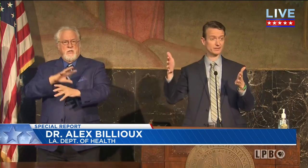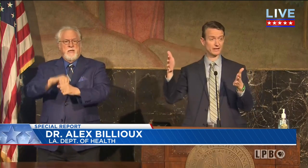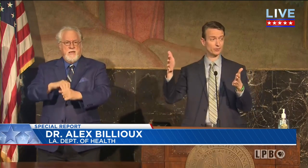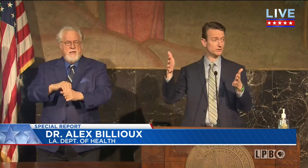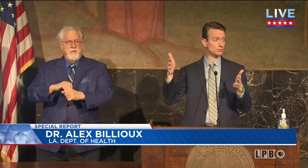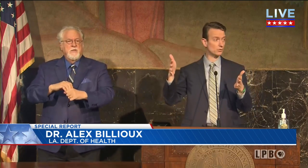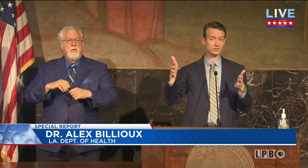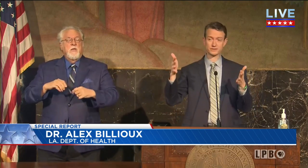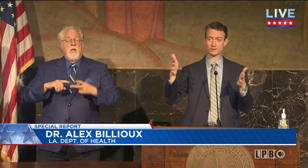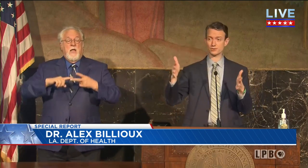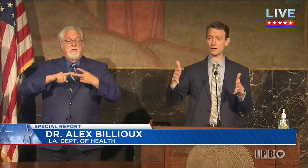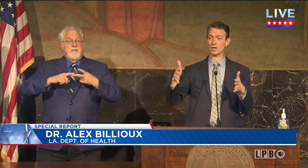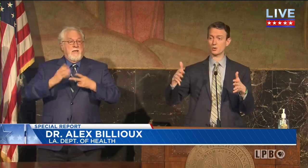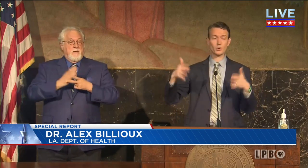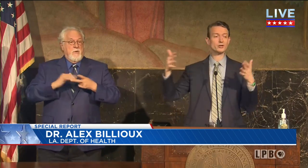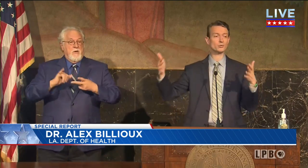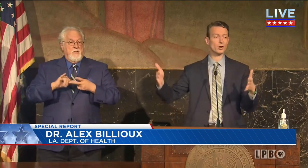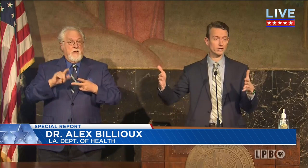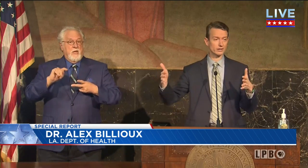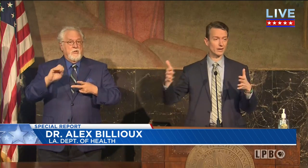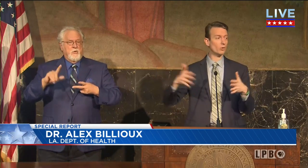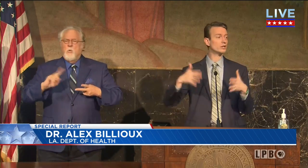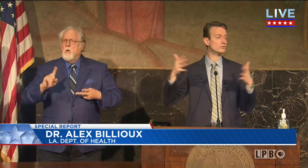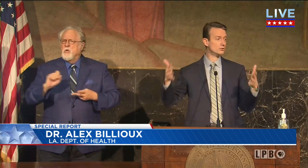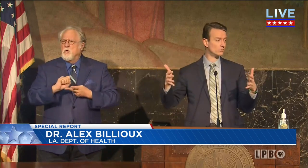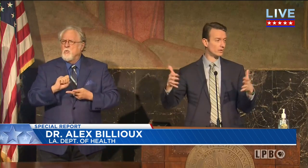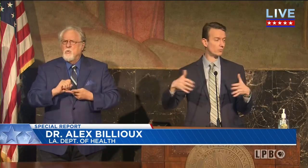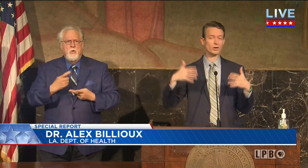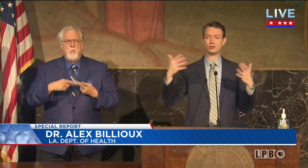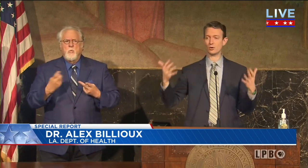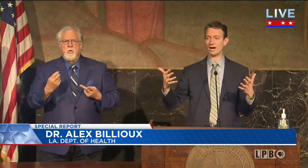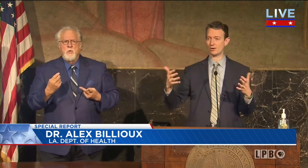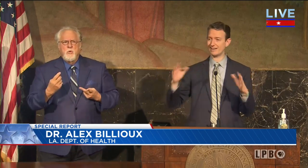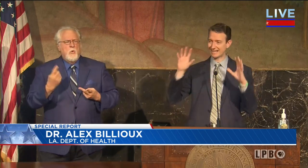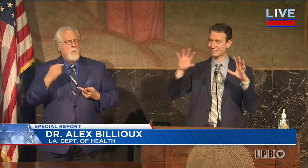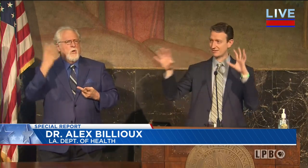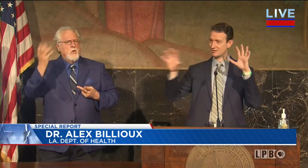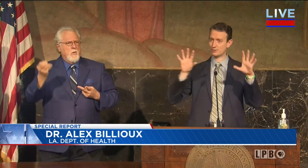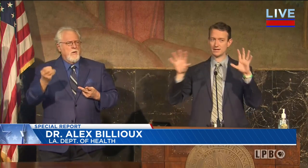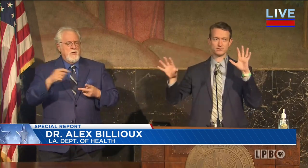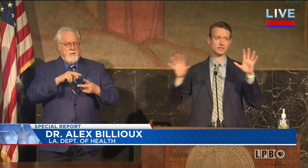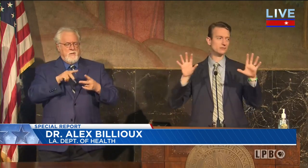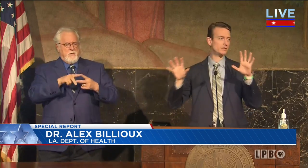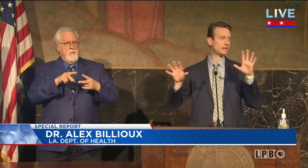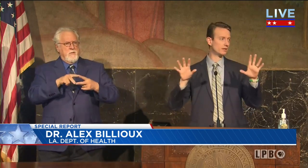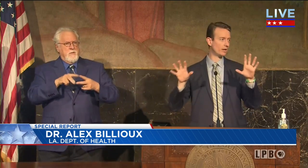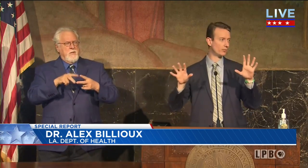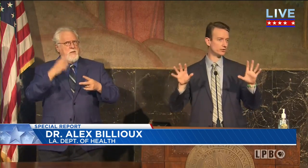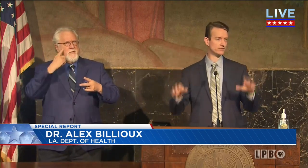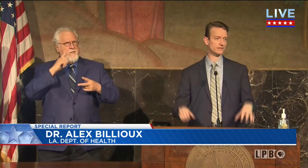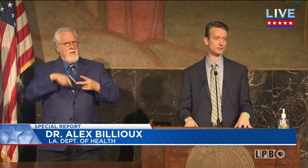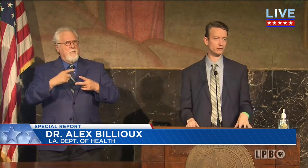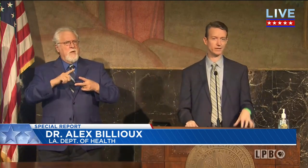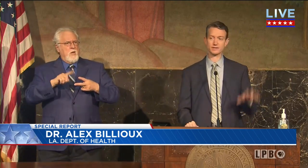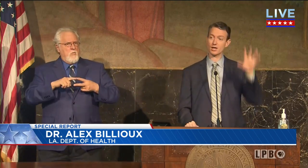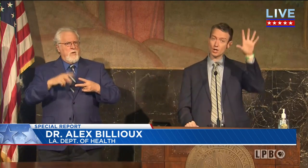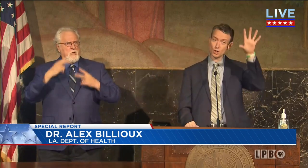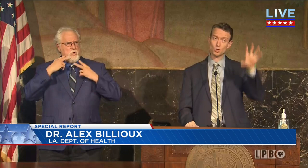I HAVE THAT I SHOULD BE WORRIED ABOUT GETTING COVID. THINK ABOUT MY RISK FOR COVID. THERE'S A SECOND PART OF THAT RISK TOOL.